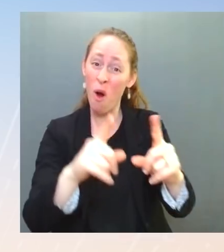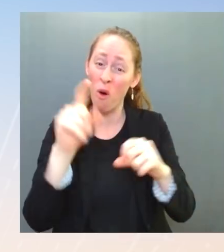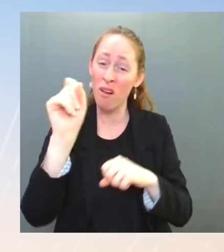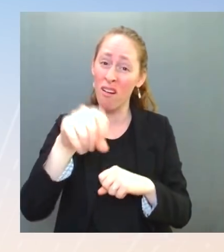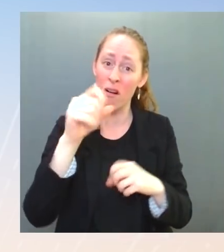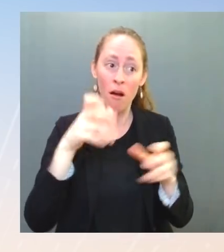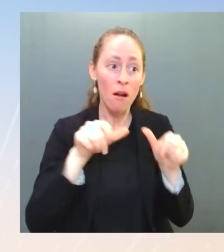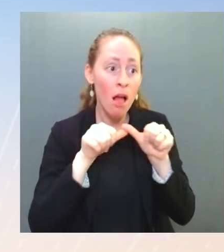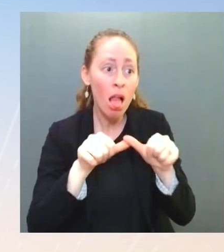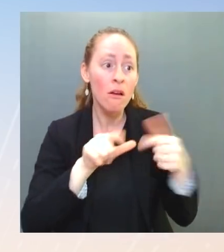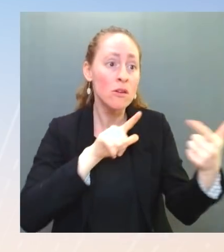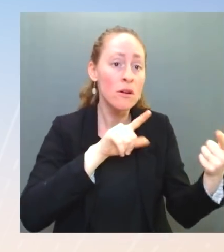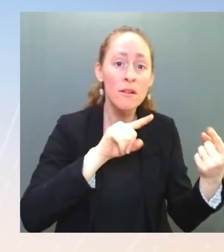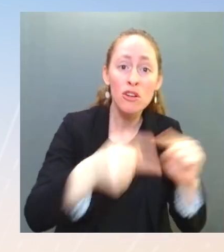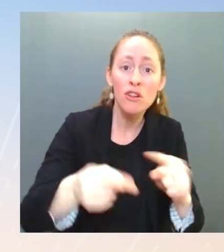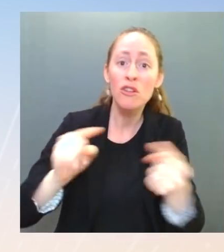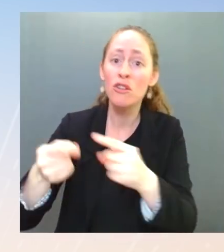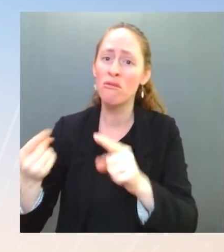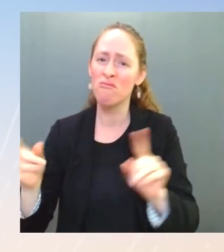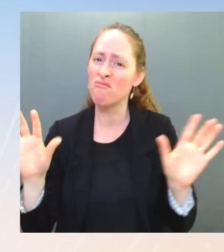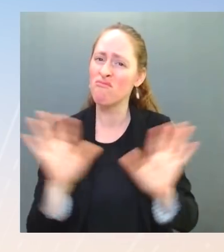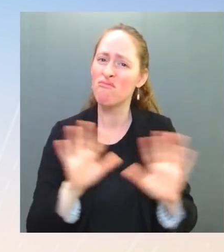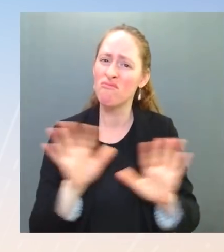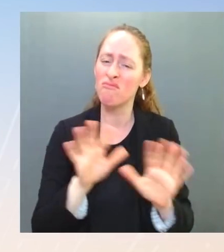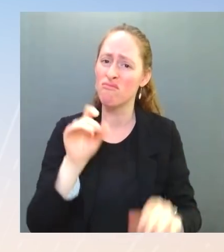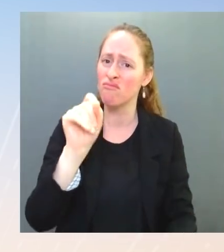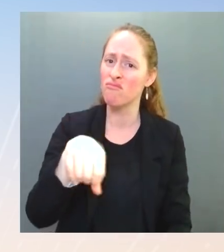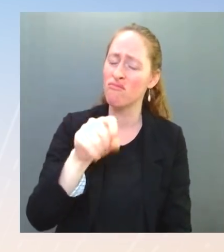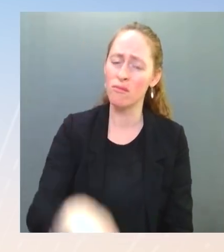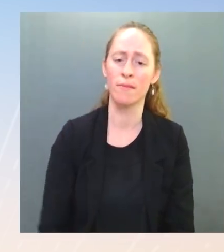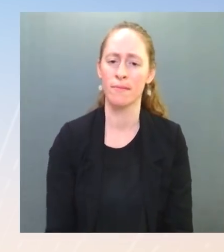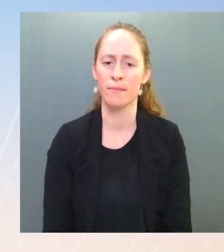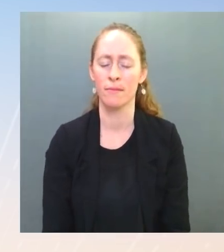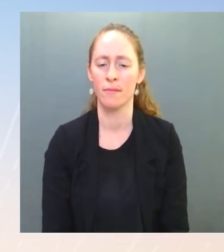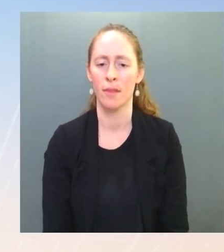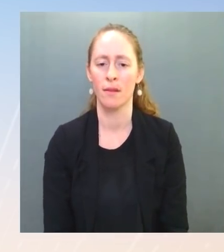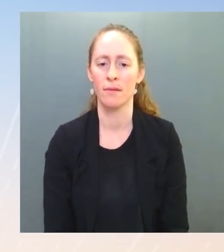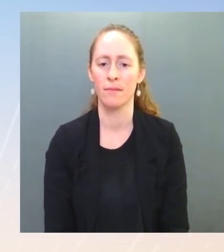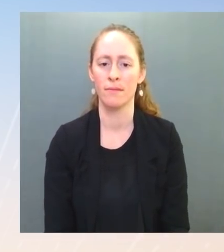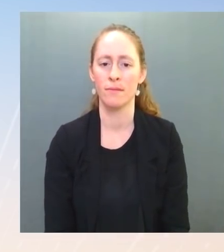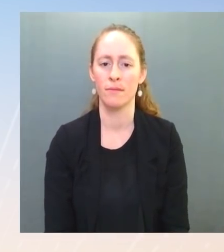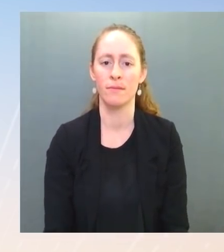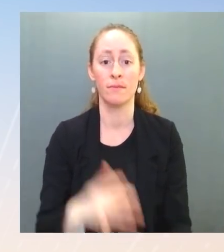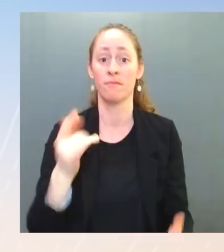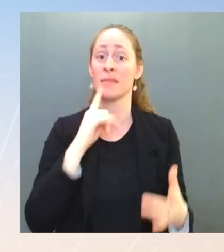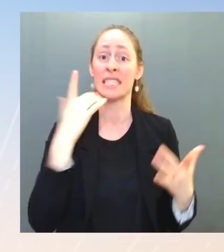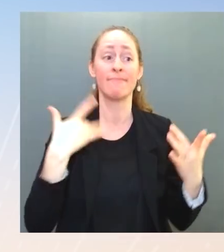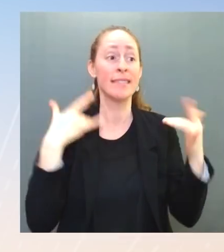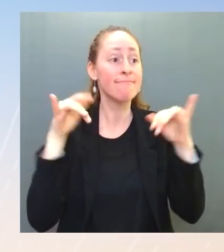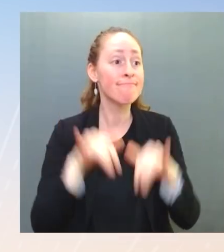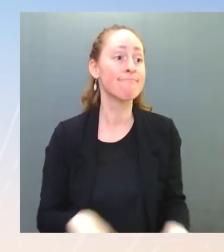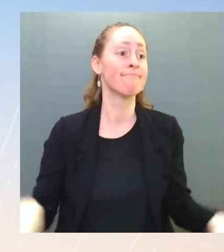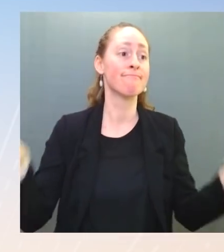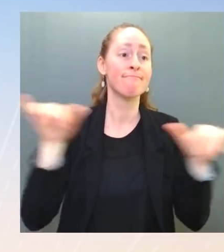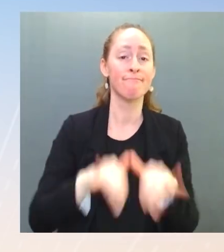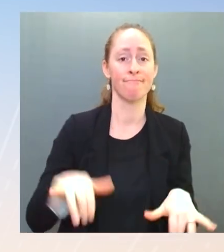is a result of guns and ghost guns, as you said, Cecilia, are used by simply clicking and ordering online,